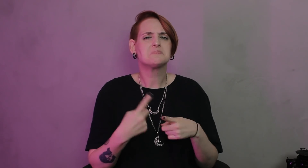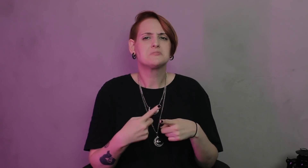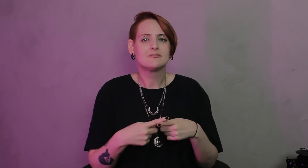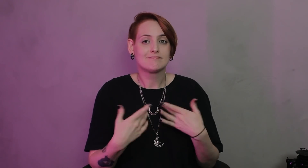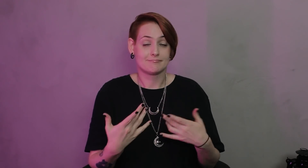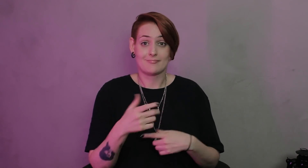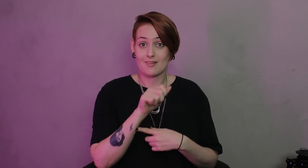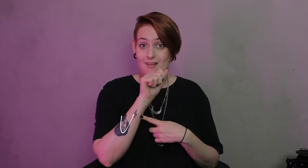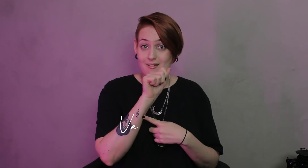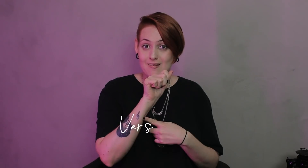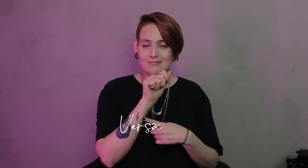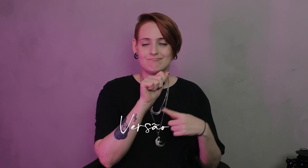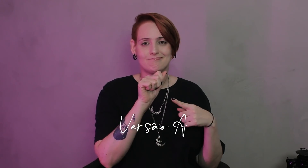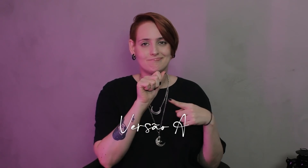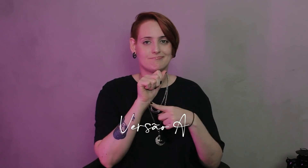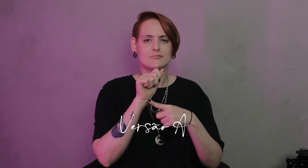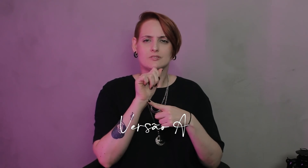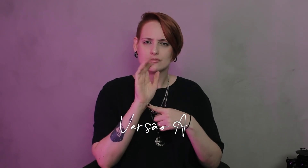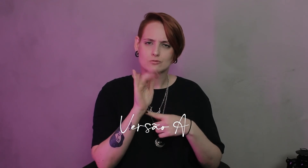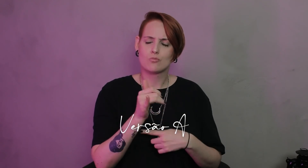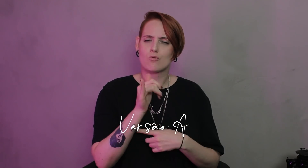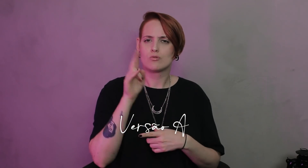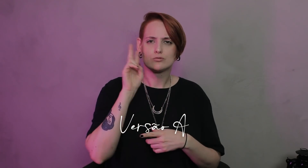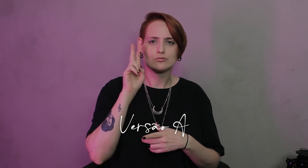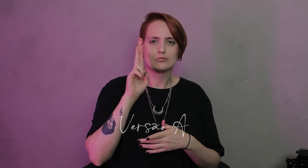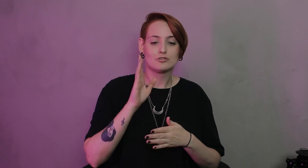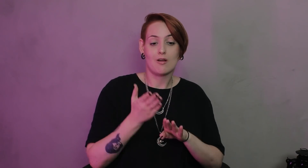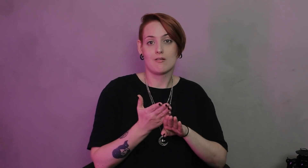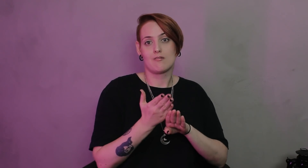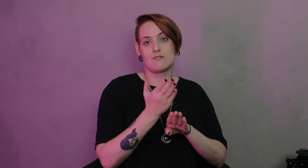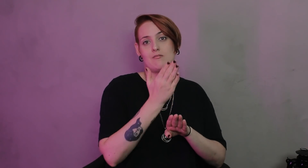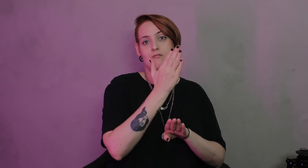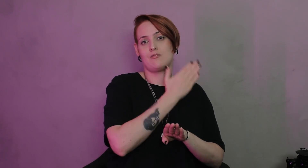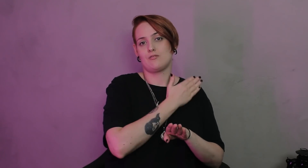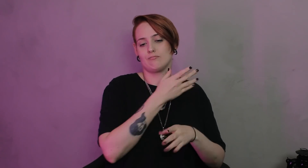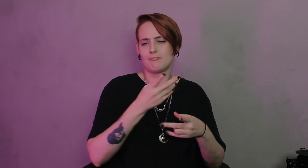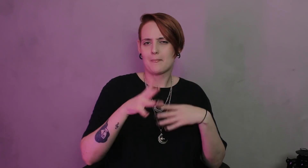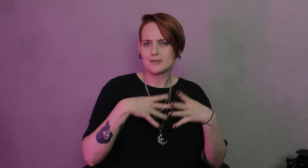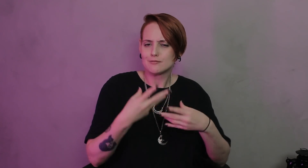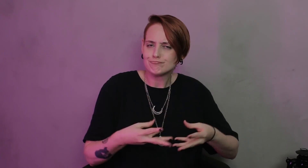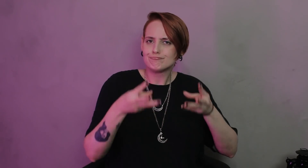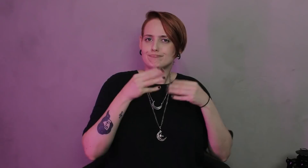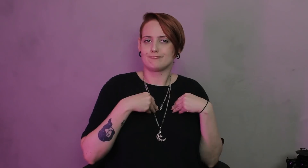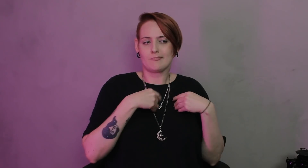Version A that told from the story from the time he got the diary